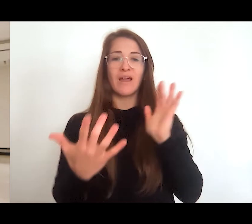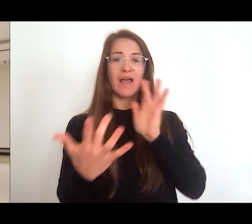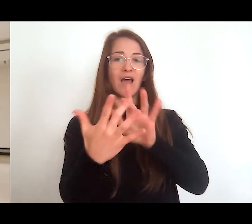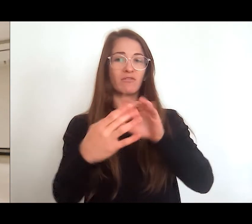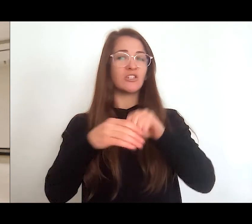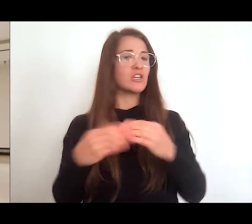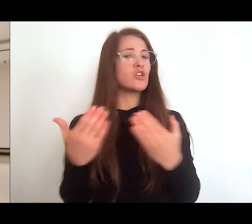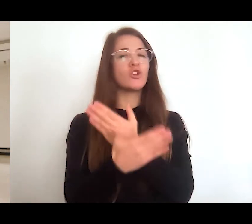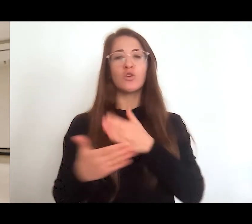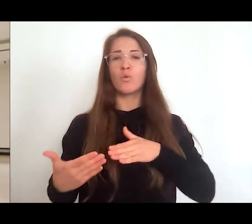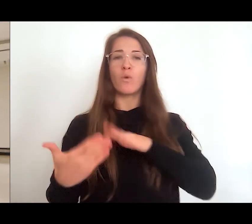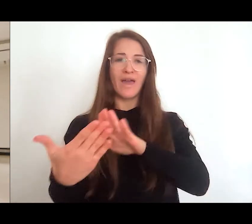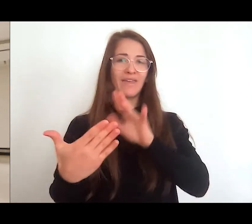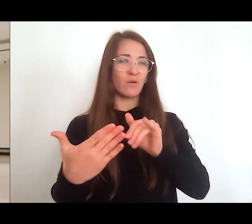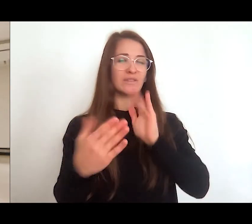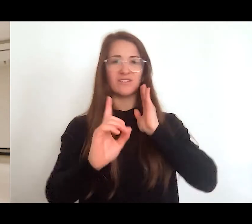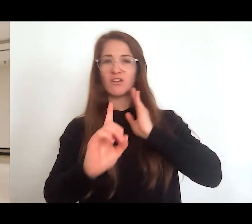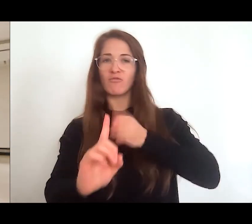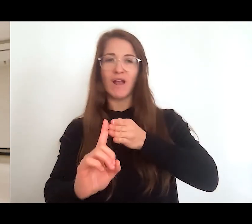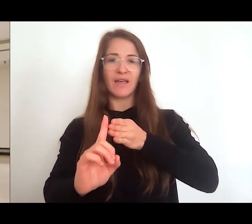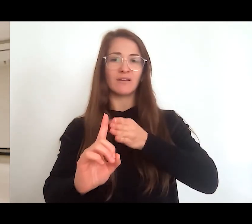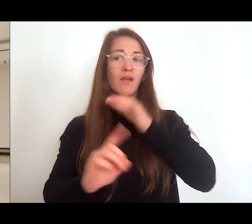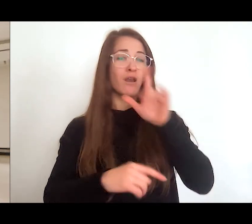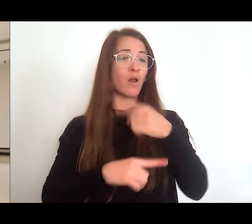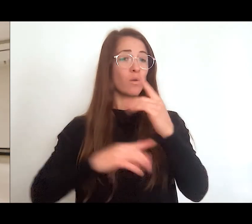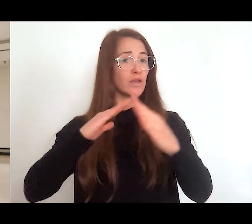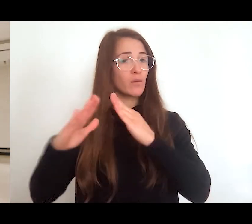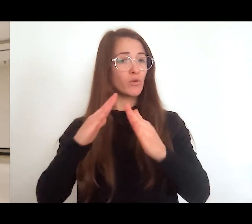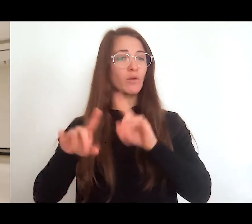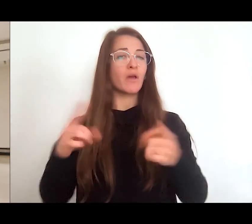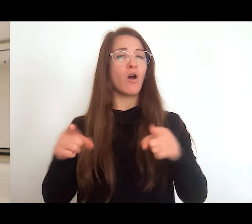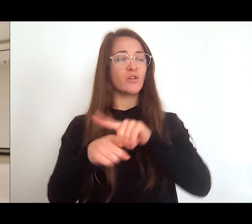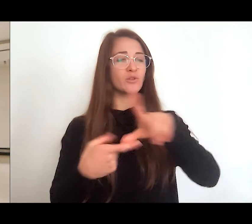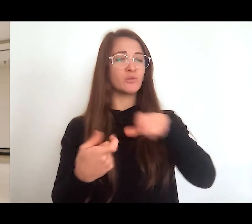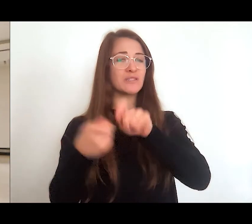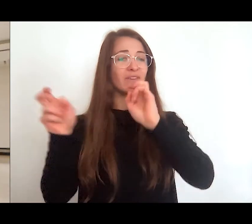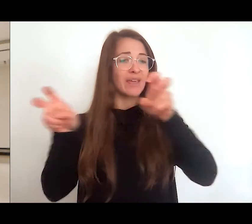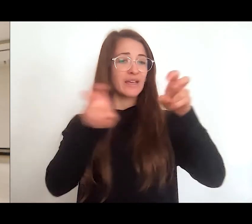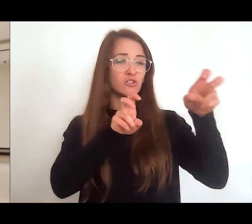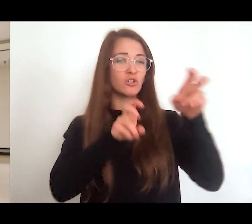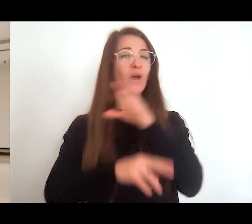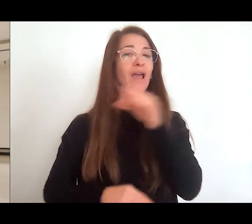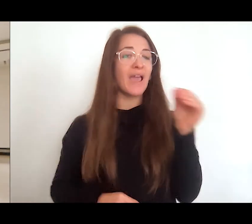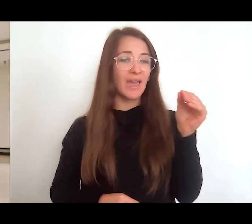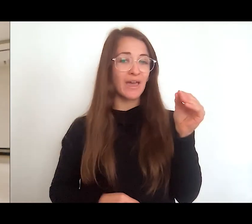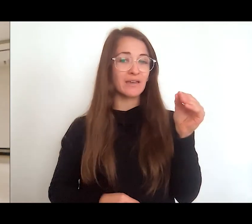THAT AND PROVIDE OUTREACH IN A WAY THAT WAS DIRECT TO NOT ONLY A COMMUNITY BUT ALSO TO A